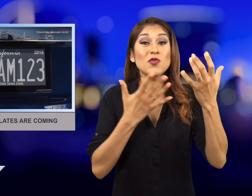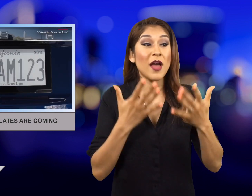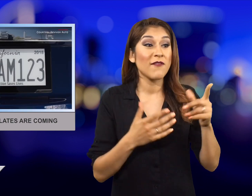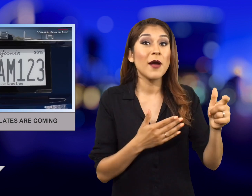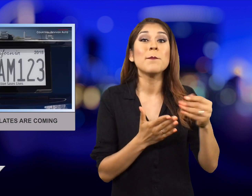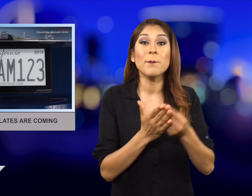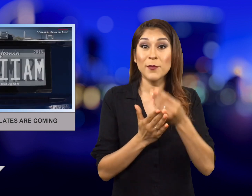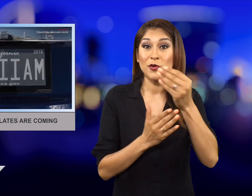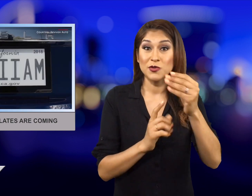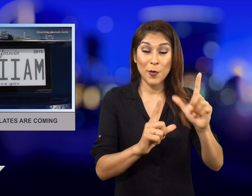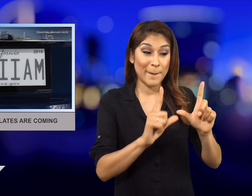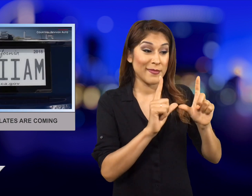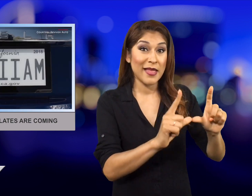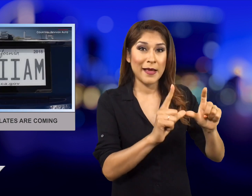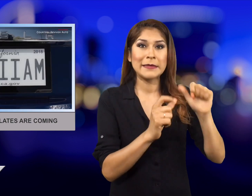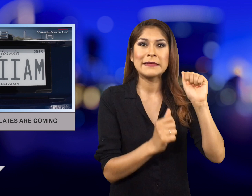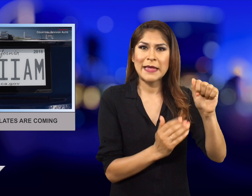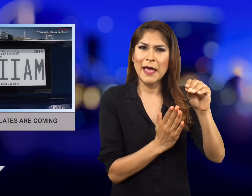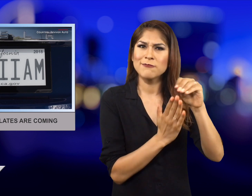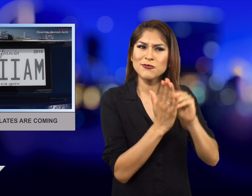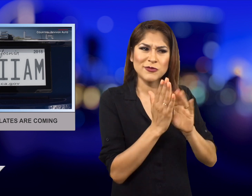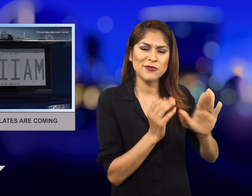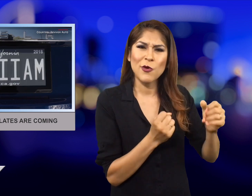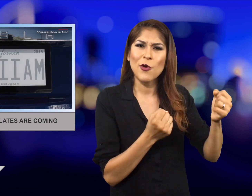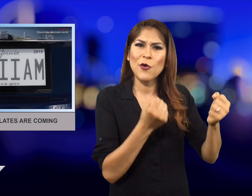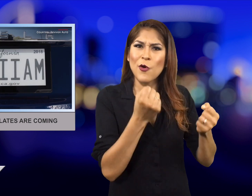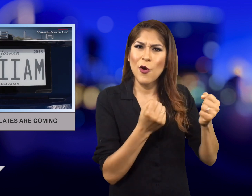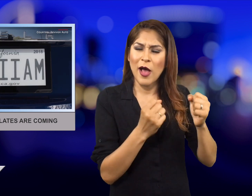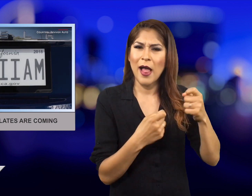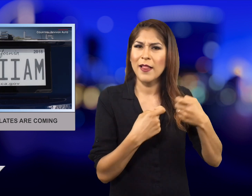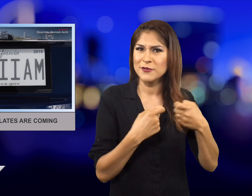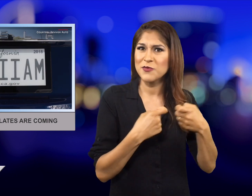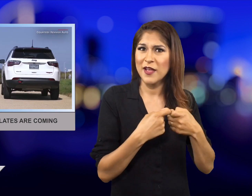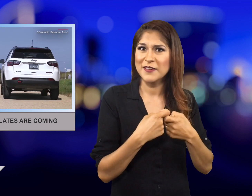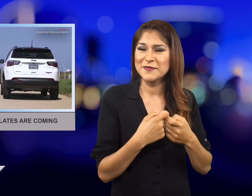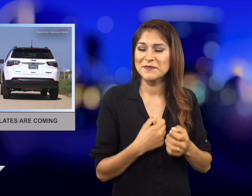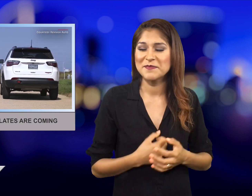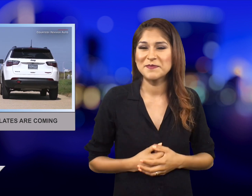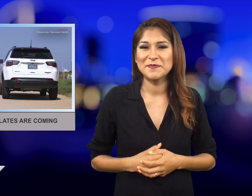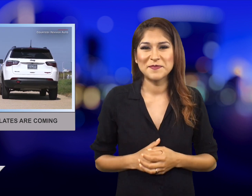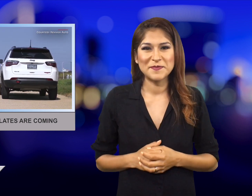Drivers who purchase the plates will be able to register their vehicles electronically.